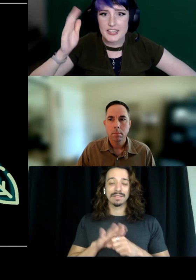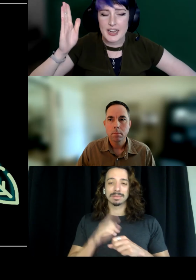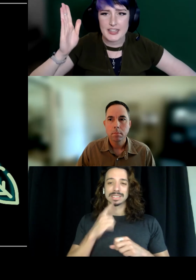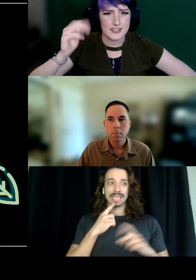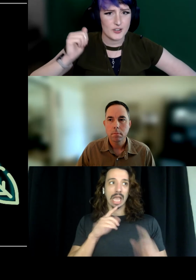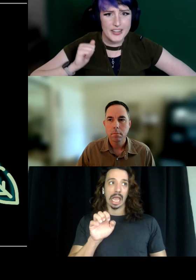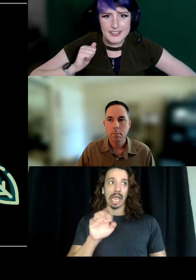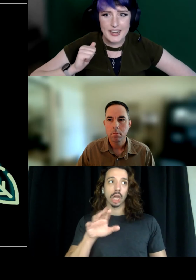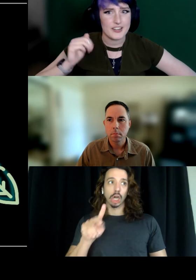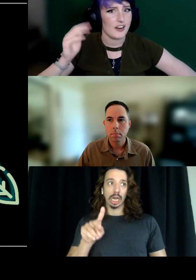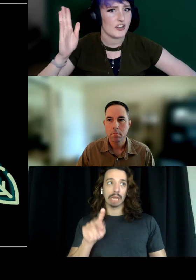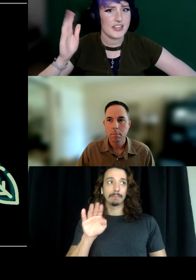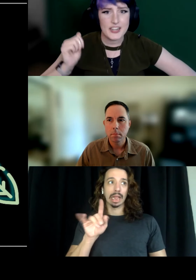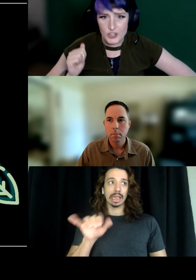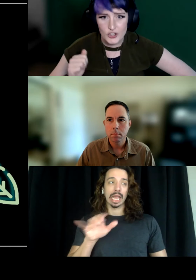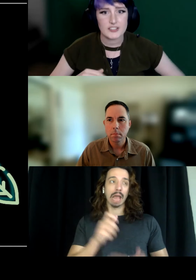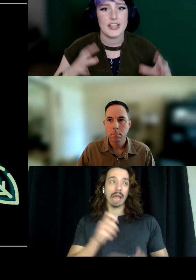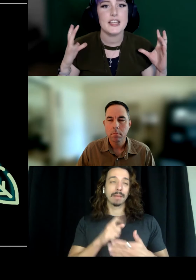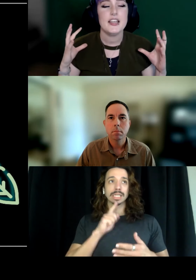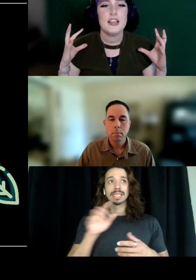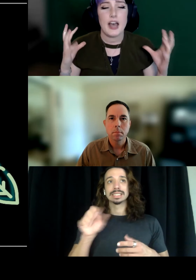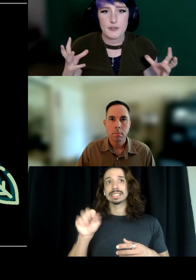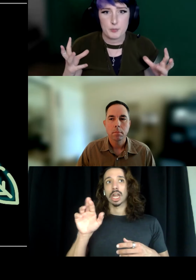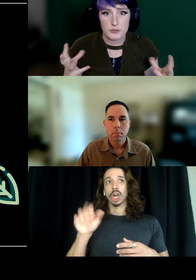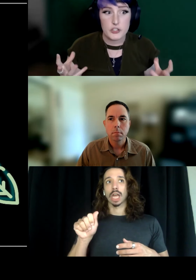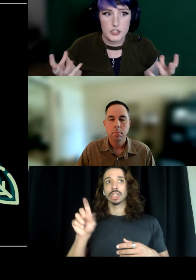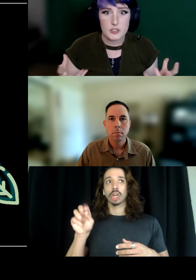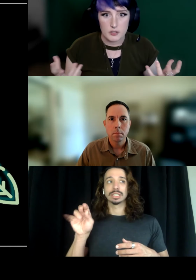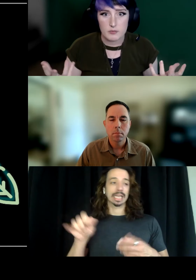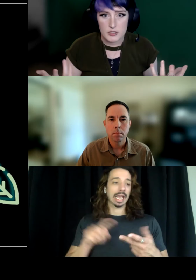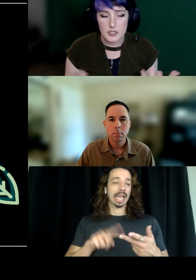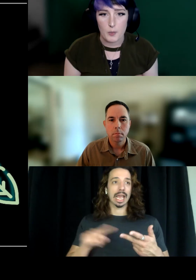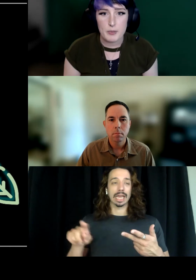and I had Sarah Higley on here, I talked to Anna Cook. Like I have the privilege to, you know,